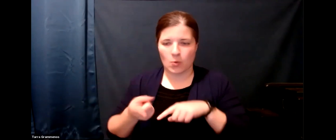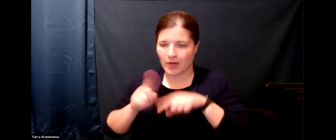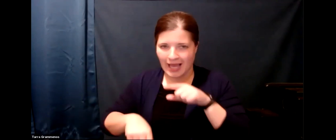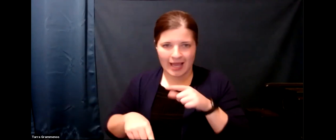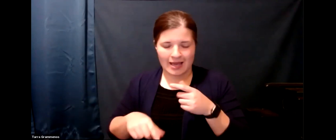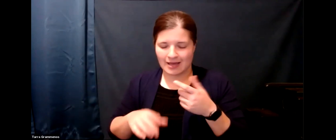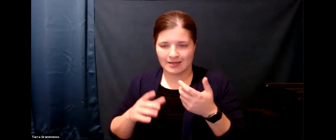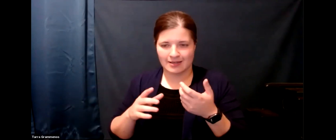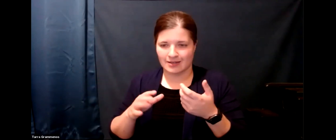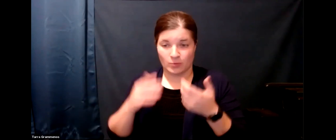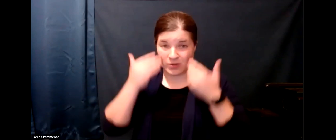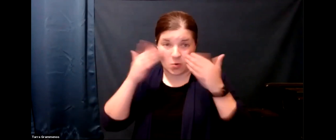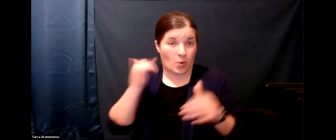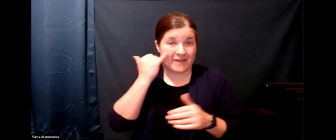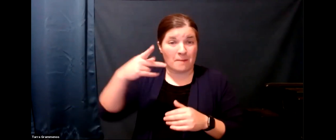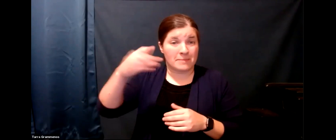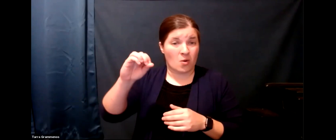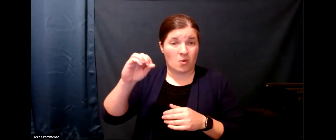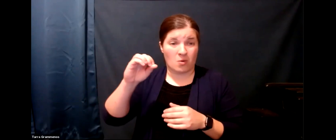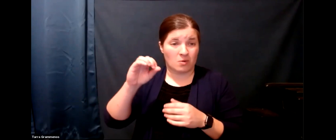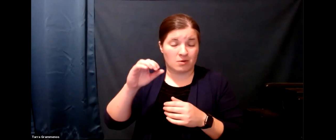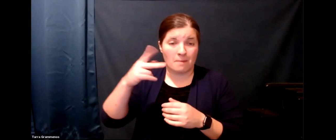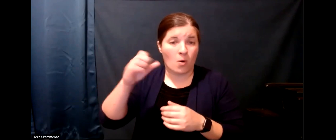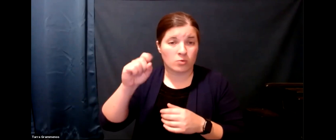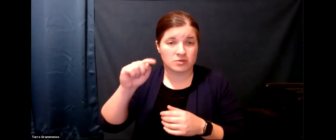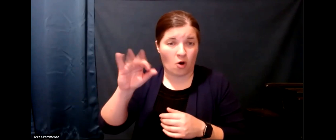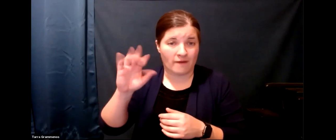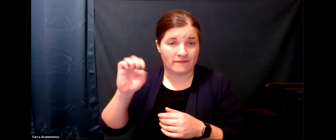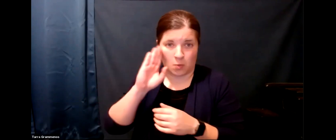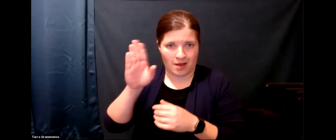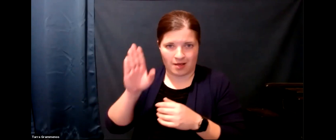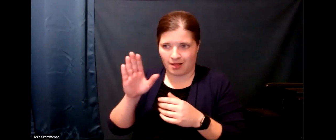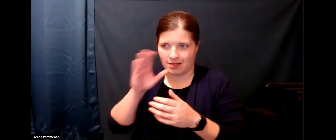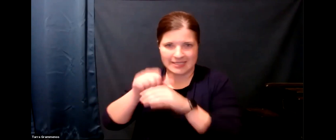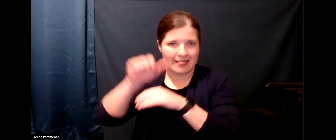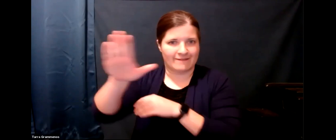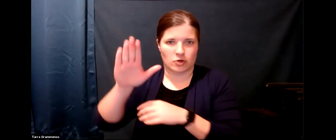the postal service will be able to deliver both ways.